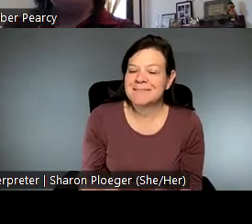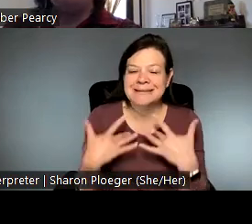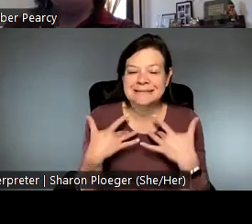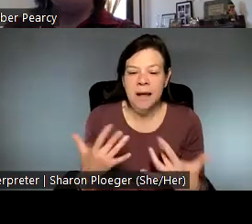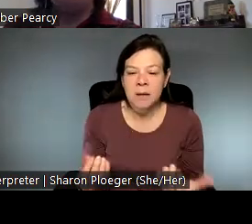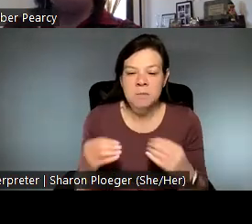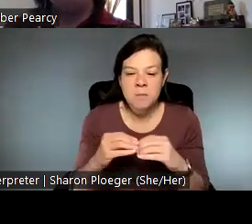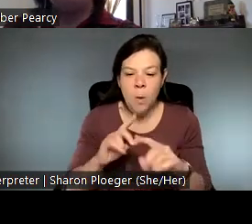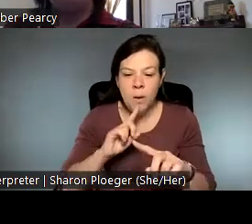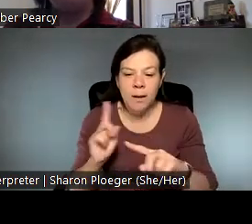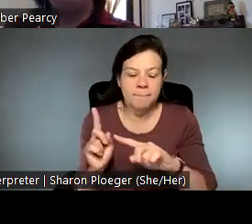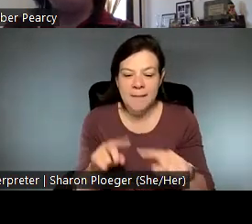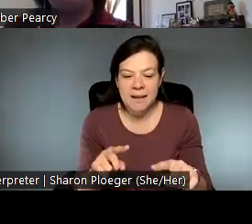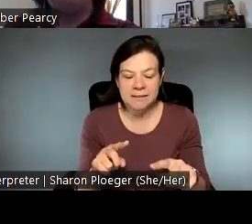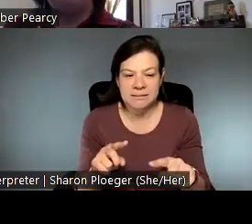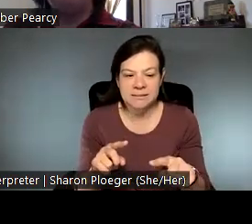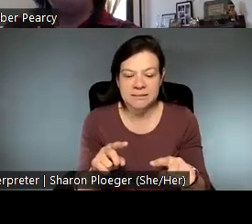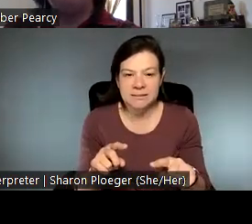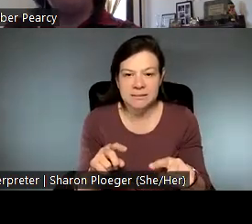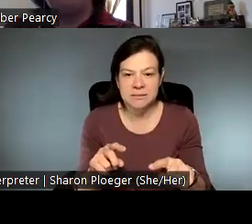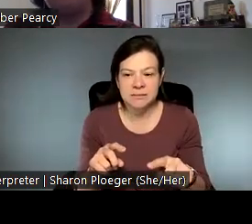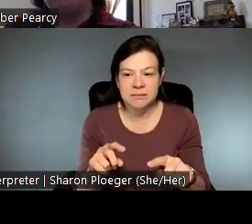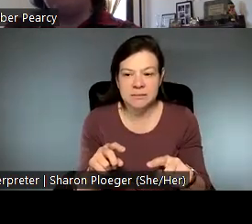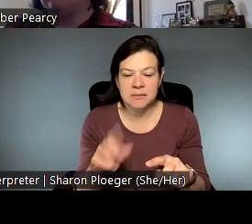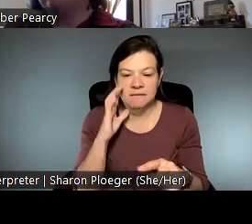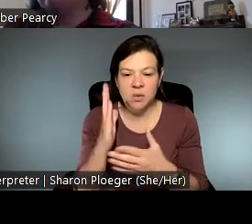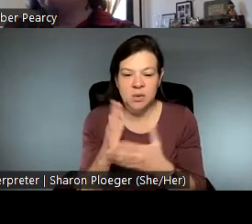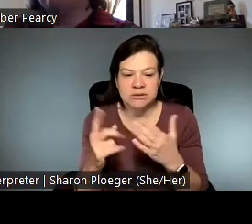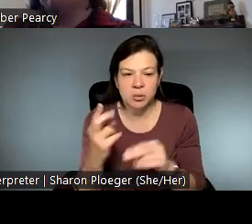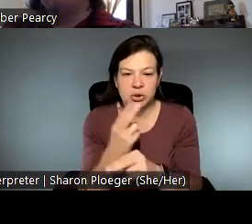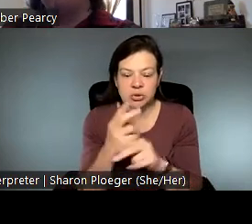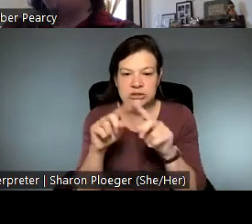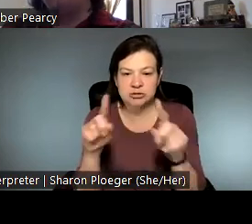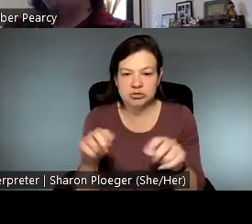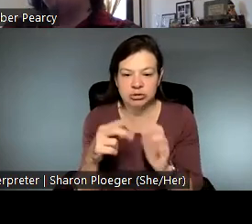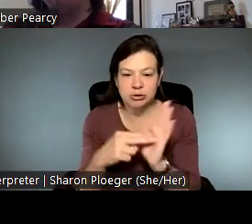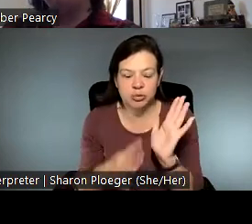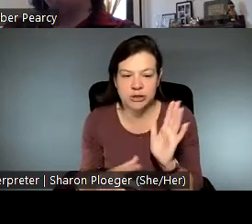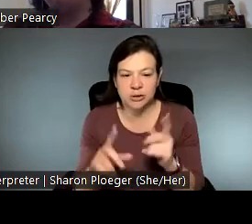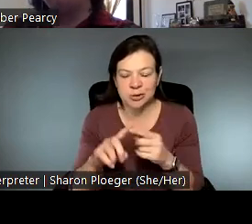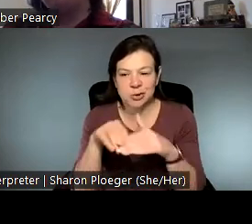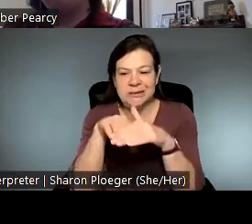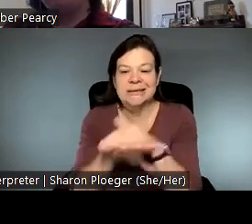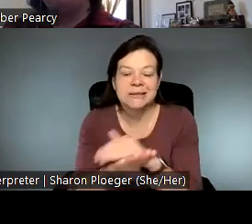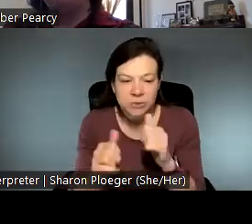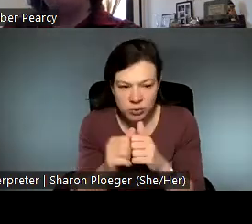that someone using a screen reader has to use to even get into a Google Doc and read it.